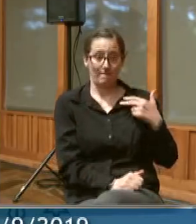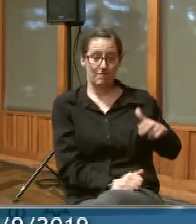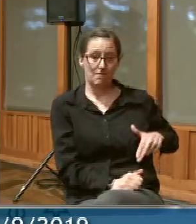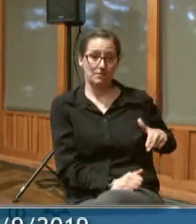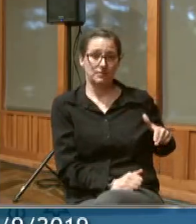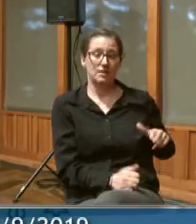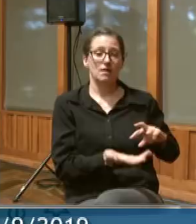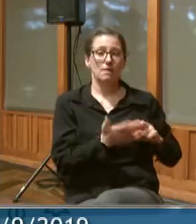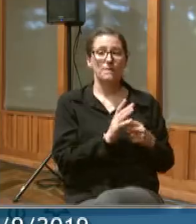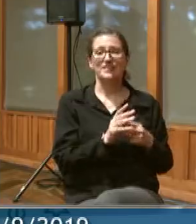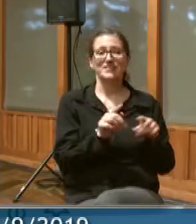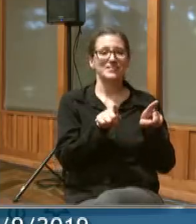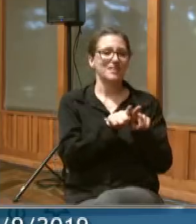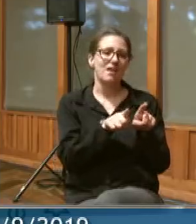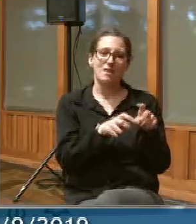AND TWO, IF WE PUT THEM IN THE SAME UNION WITH PORTLAND POLICE